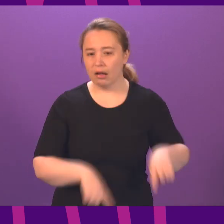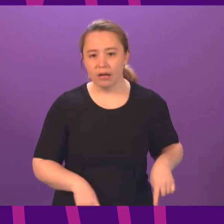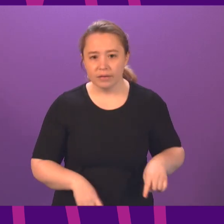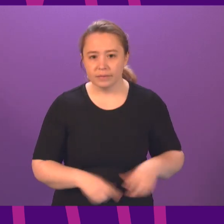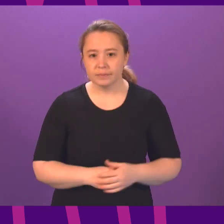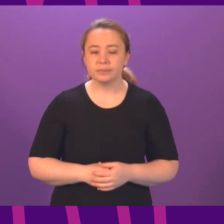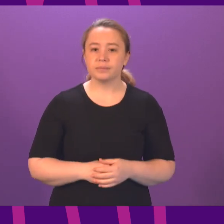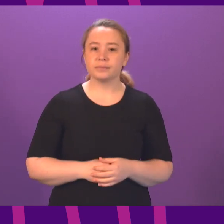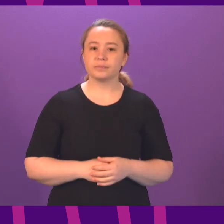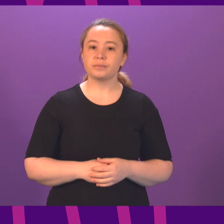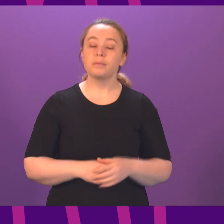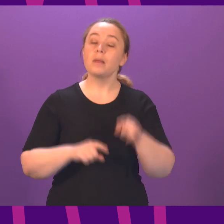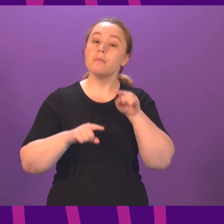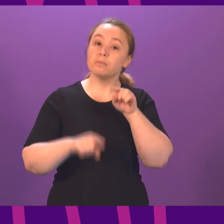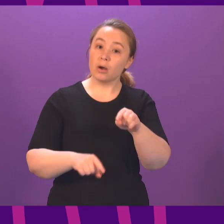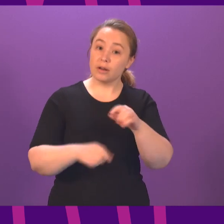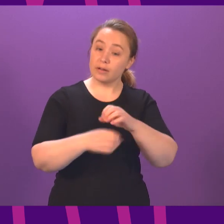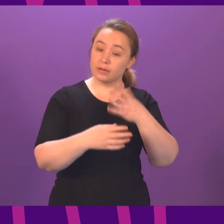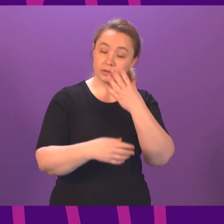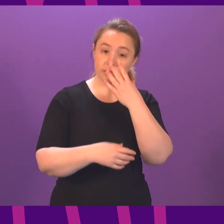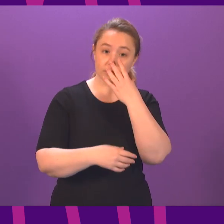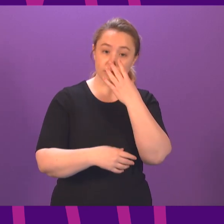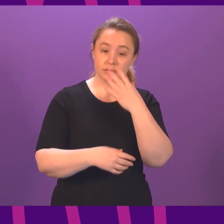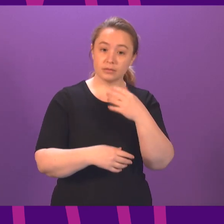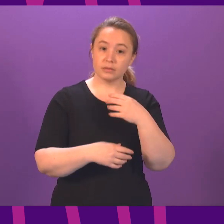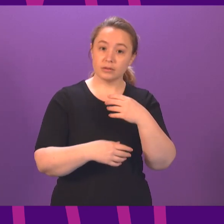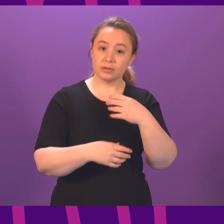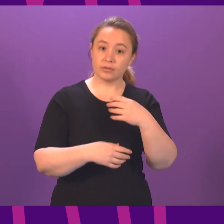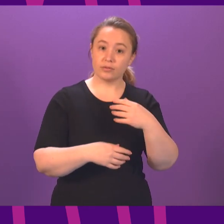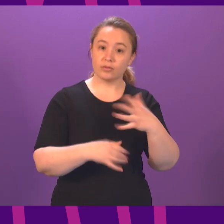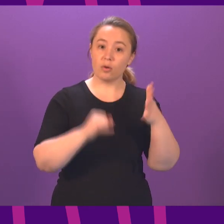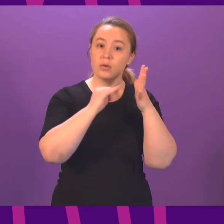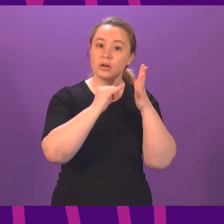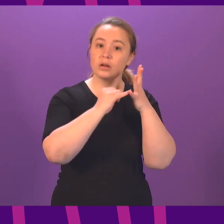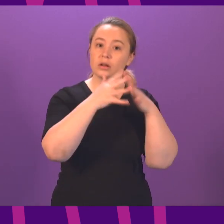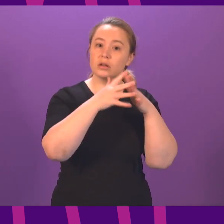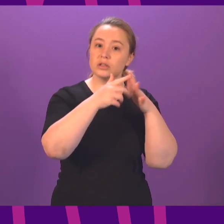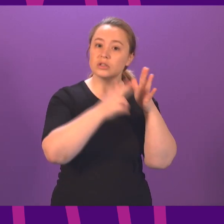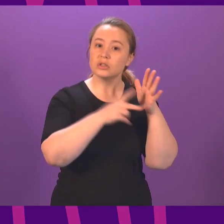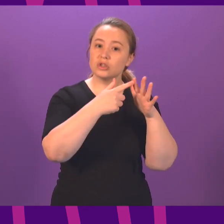Because we learned lessons from the swine flu pandemic that we had in 2009, as well